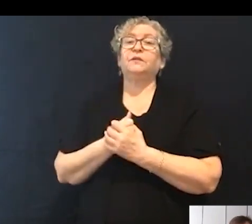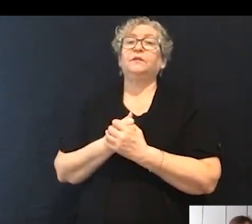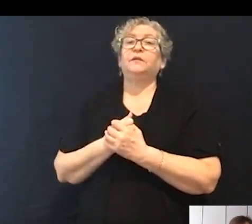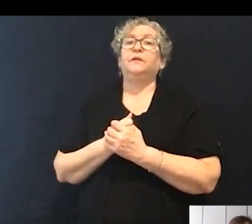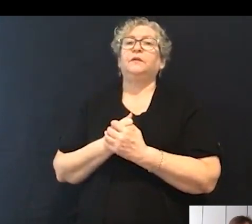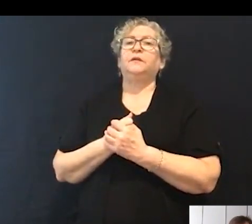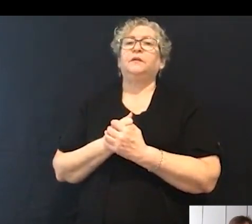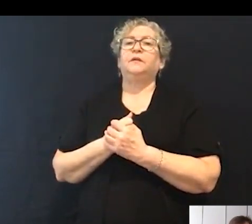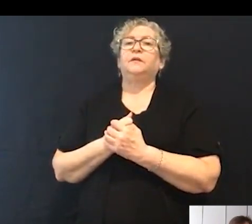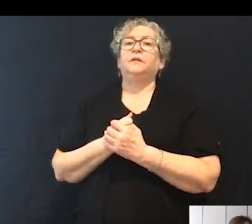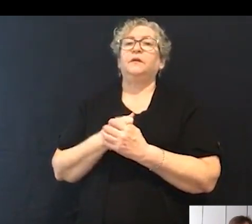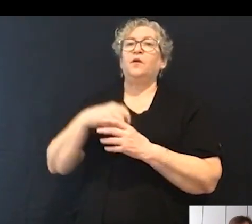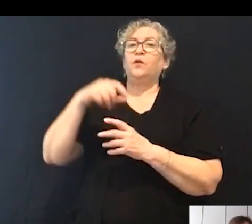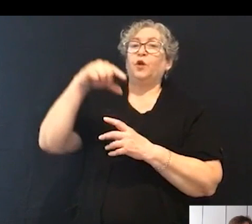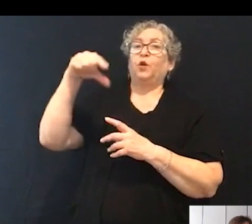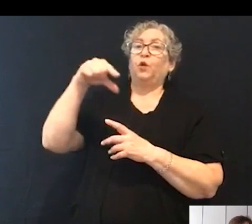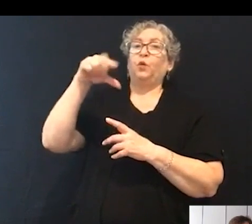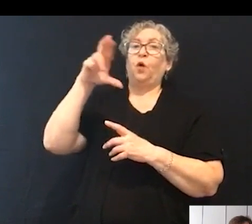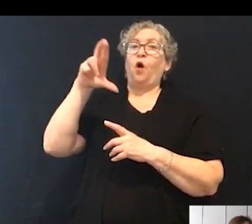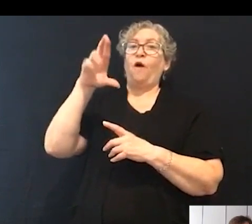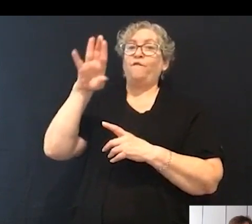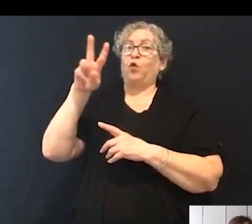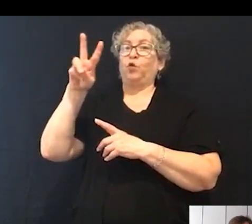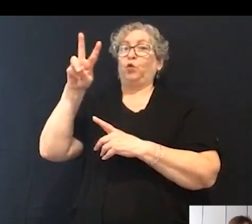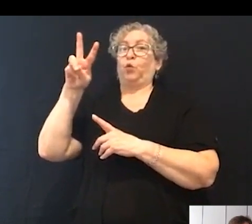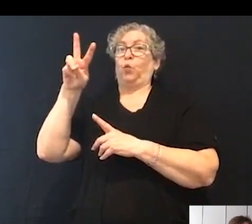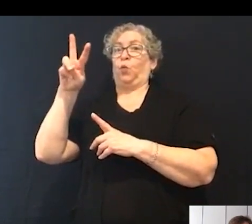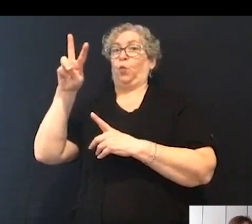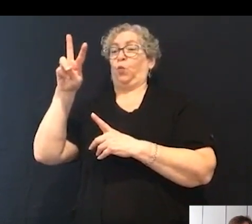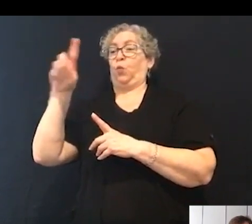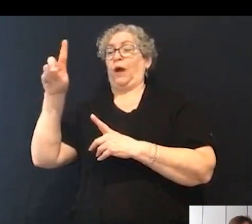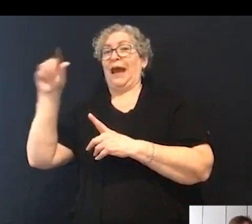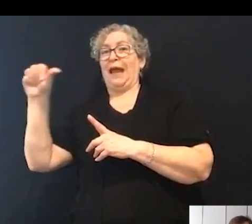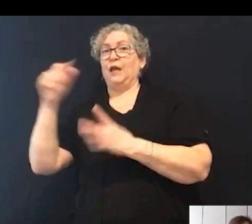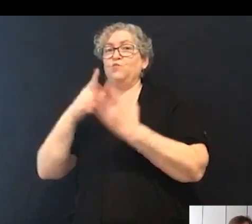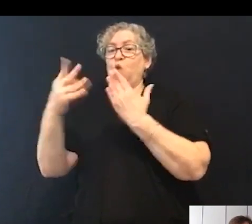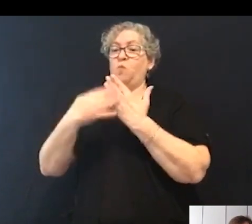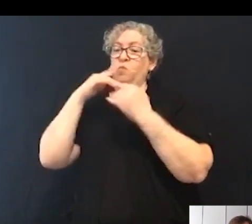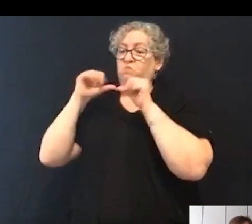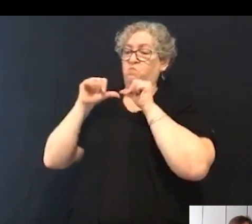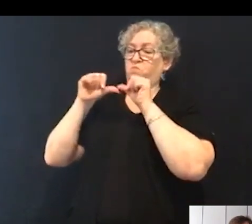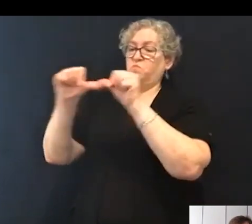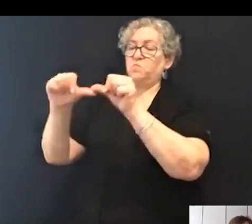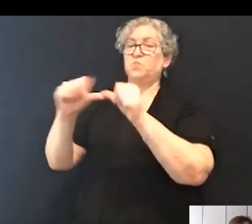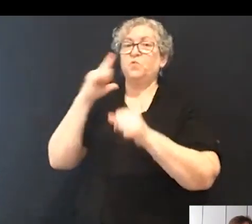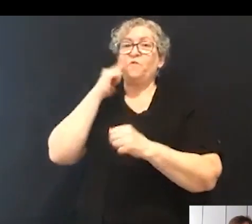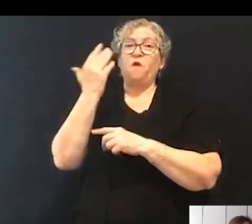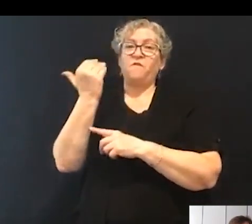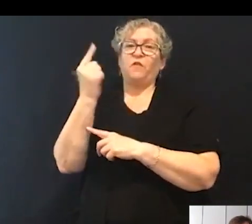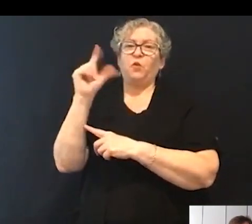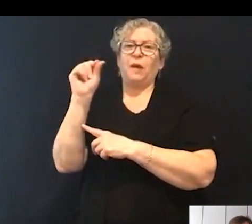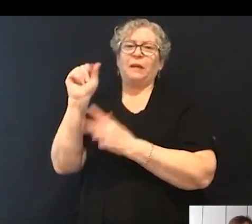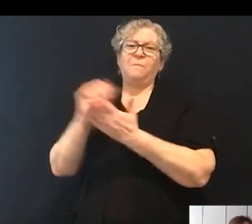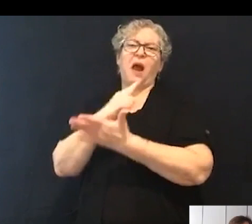The QR421a program, which I will expand on over the next 15 or 20 minutes, this